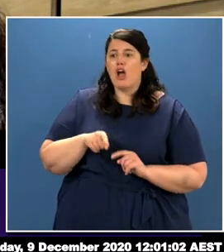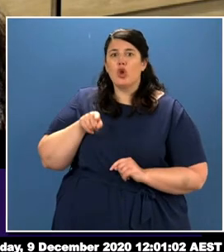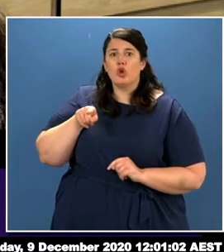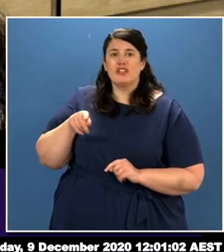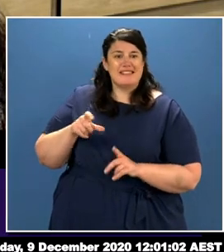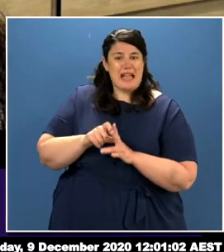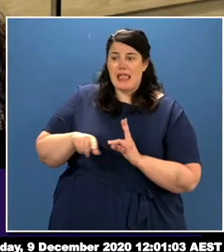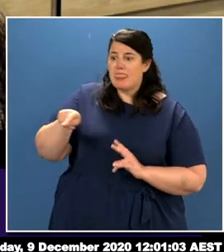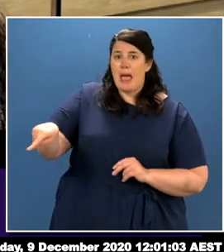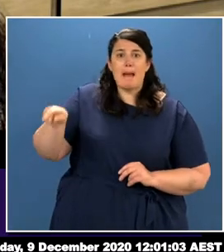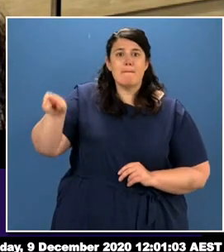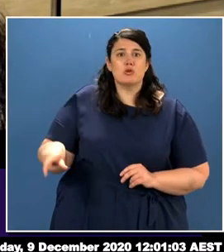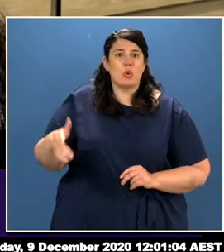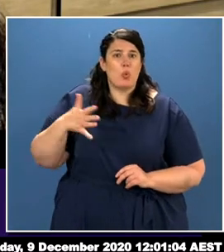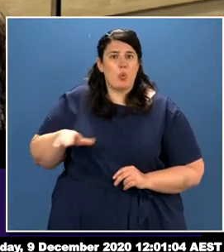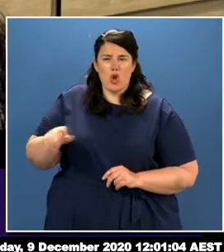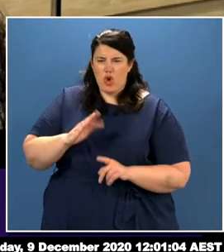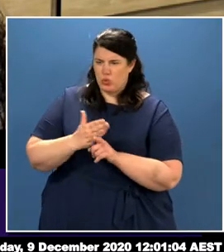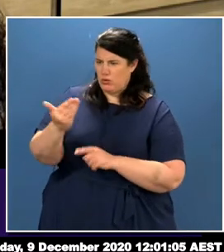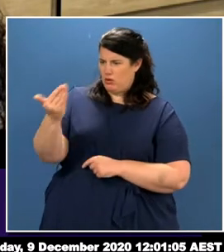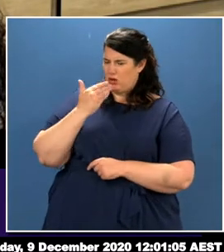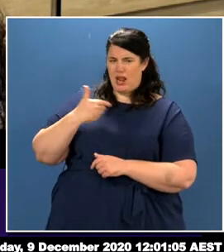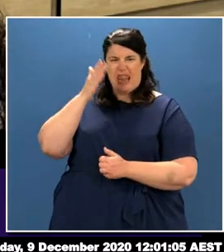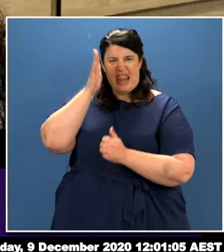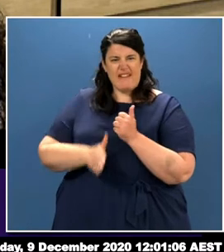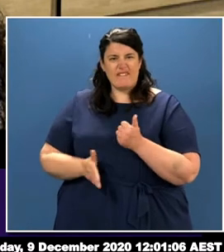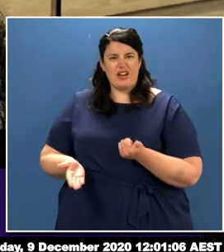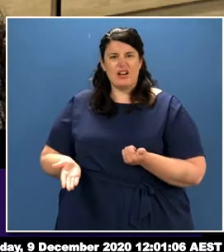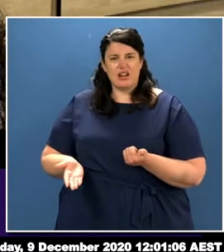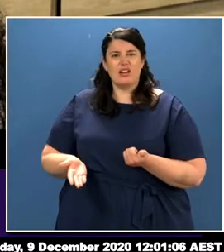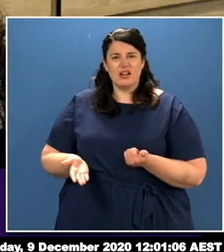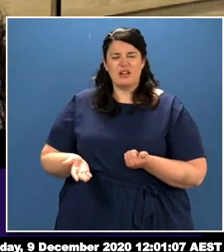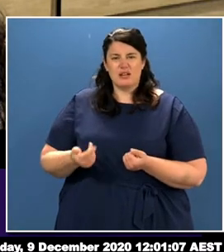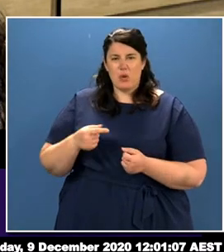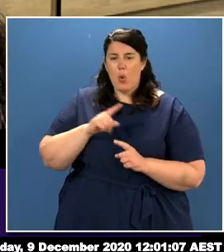and people address me in a loud voice.